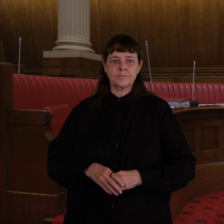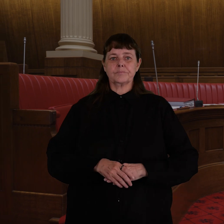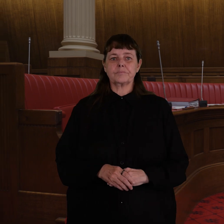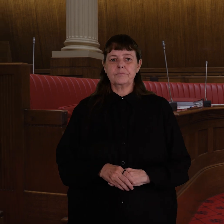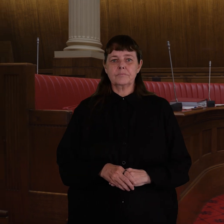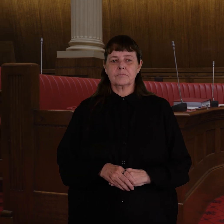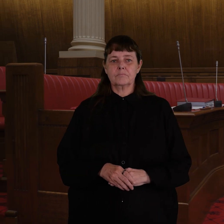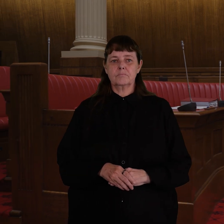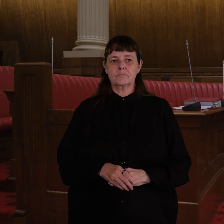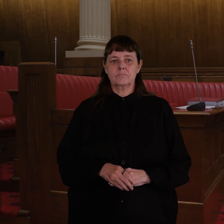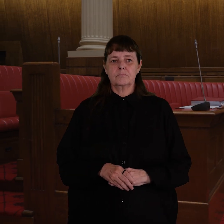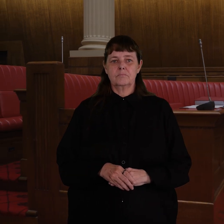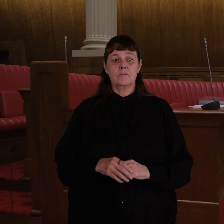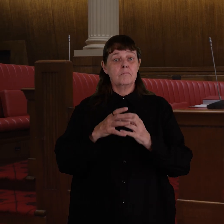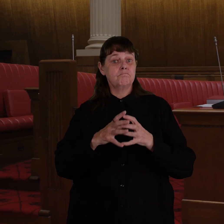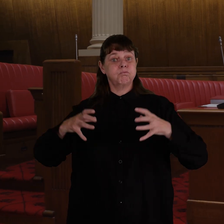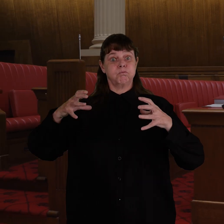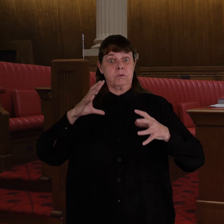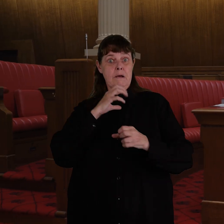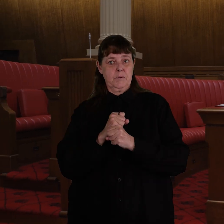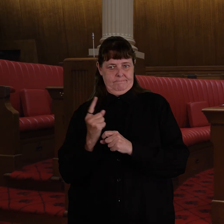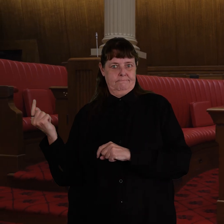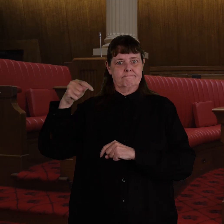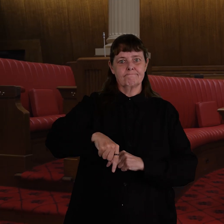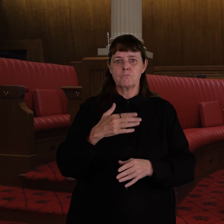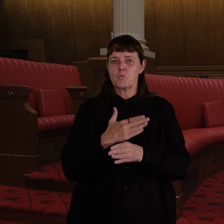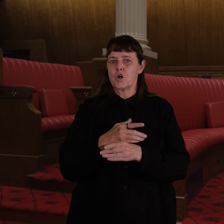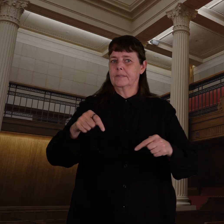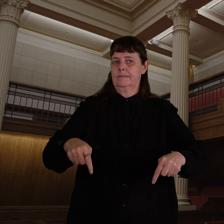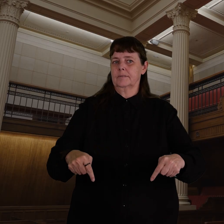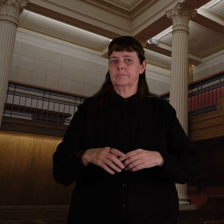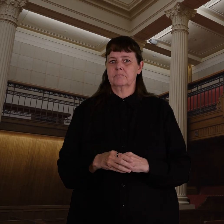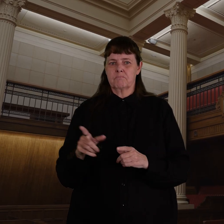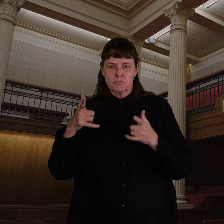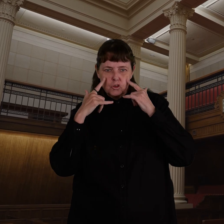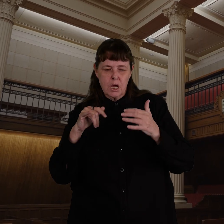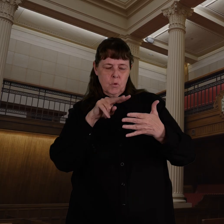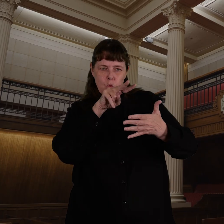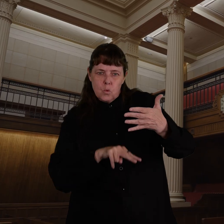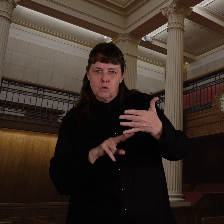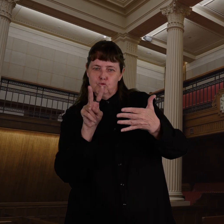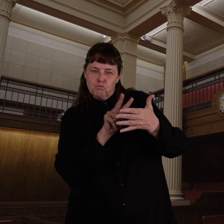on these curved benches at the back. Up the top we have the public gallery for the public to come